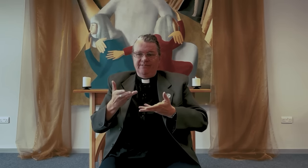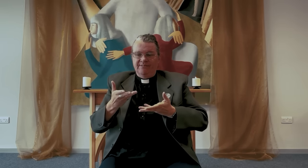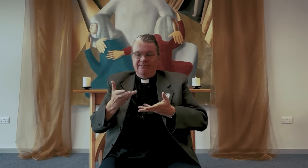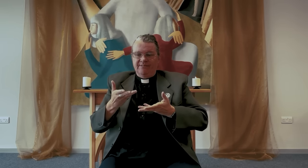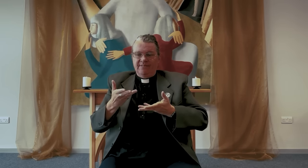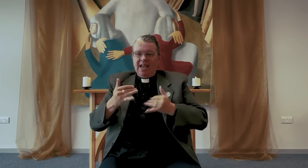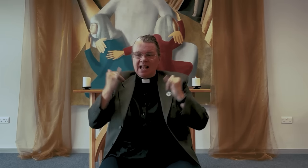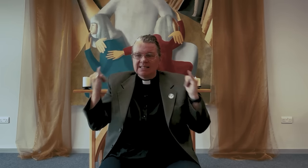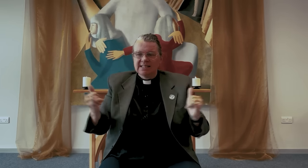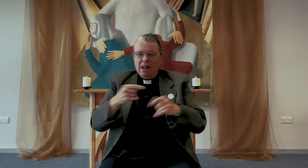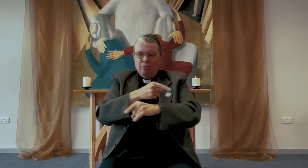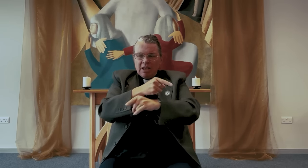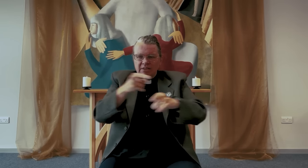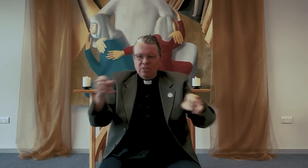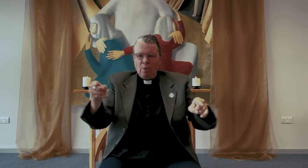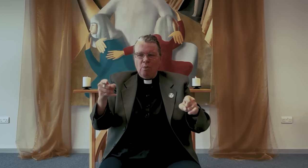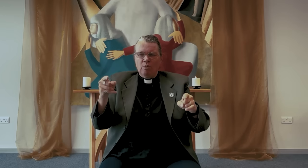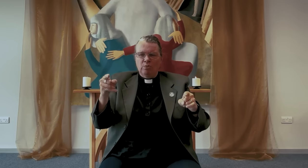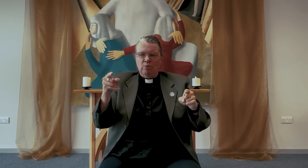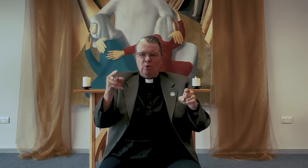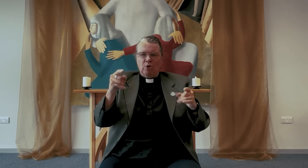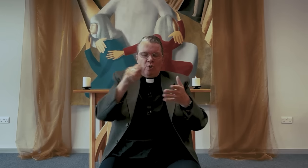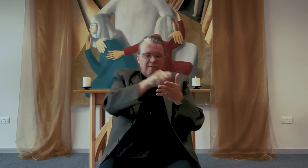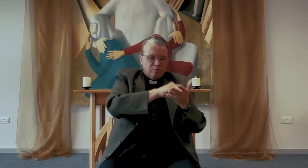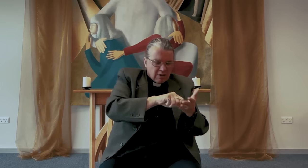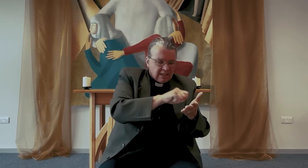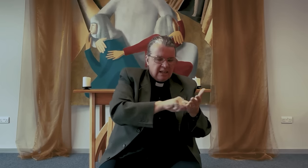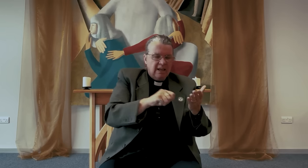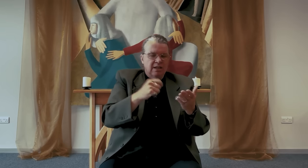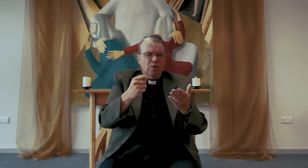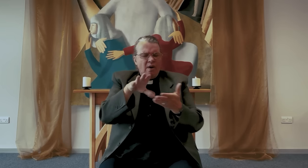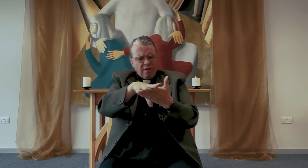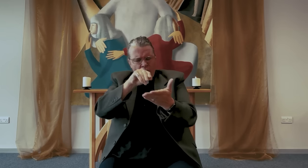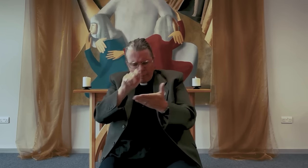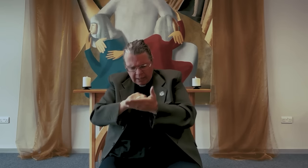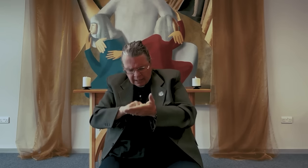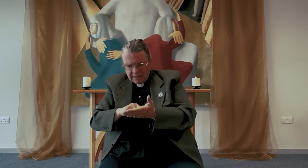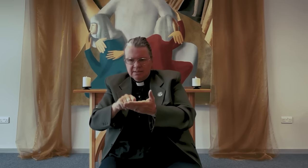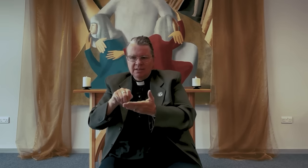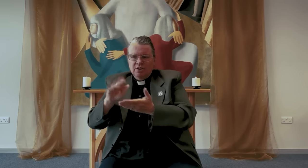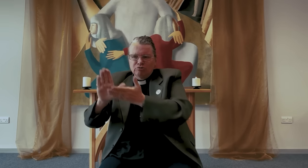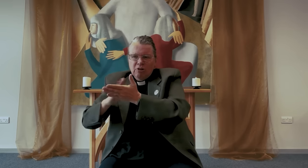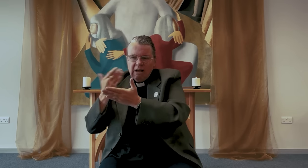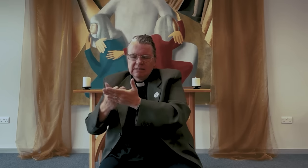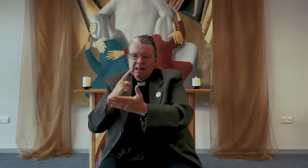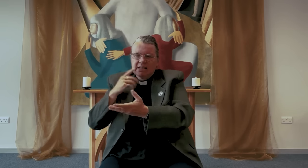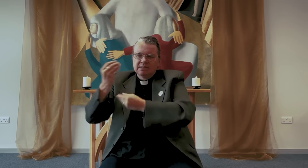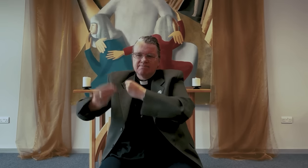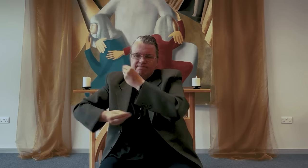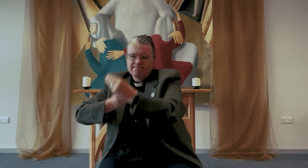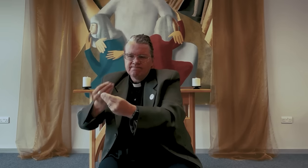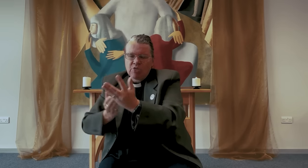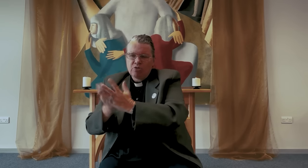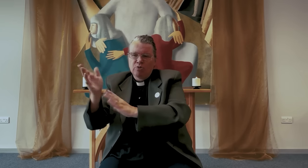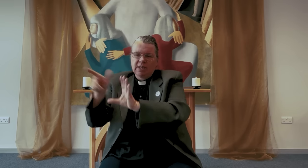and those who have copied it, translated, and interpreted it over the centuries.